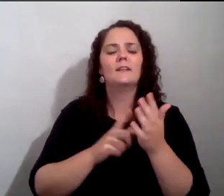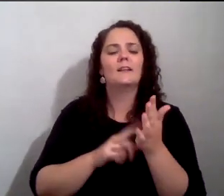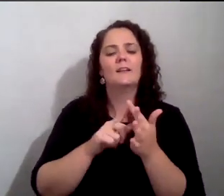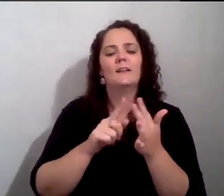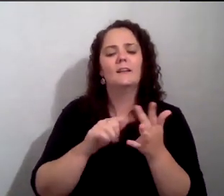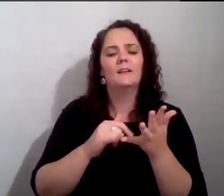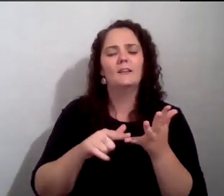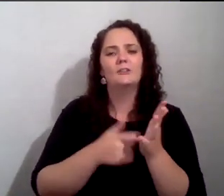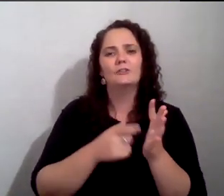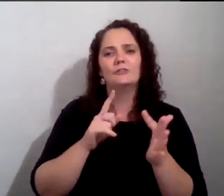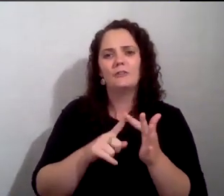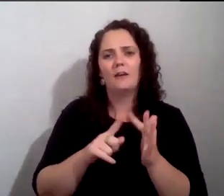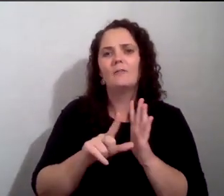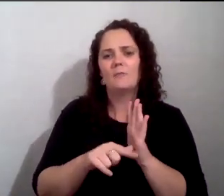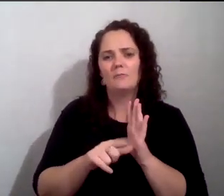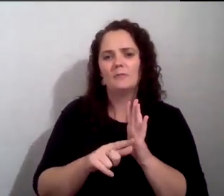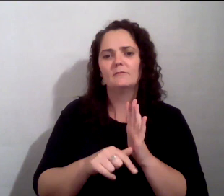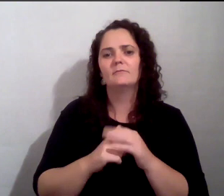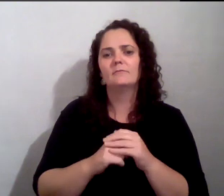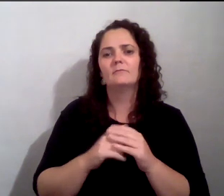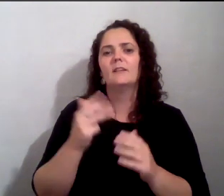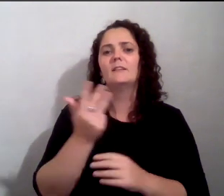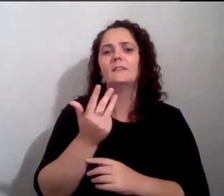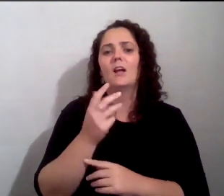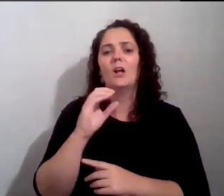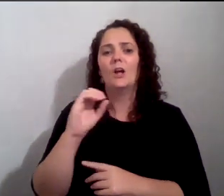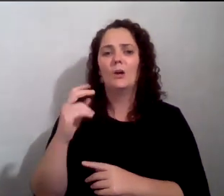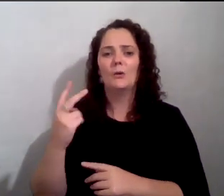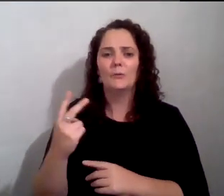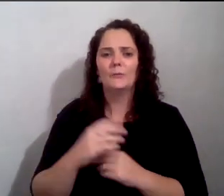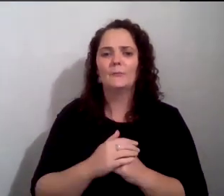is dated 1902 and it's an intimate portrayal of